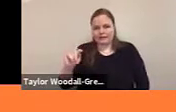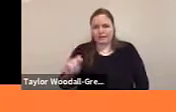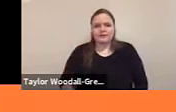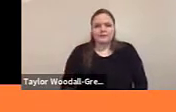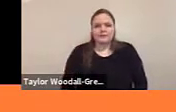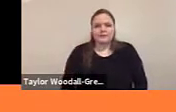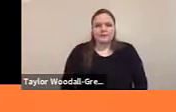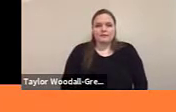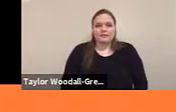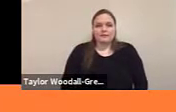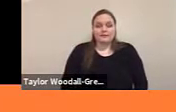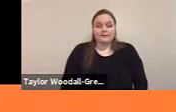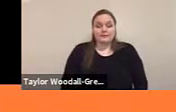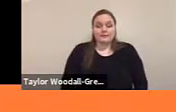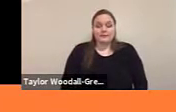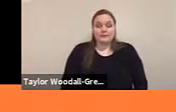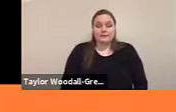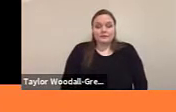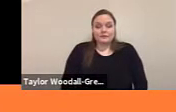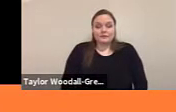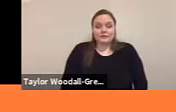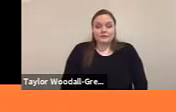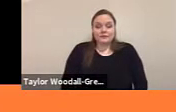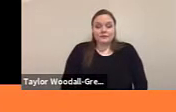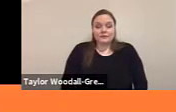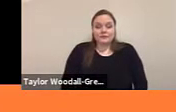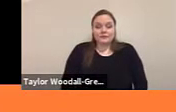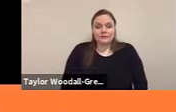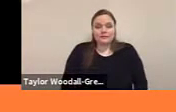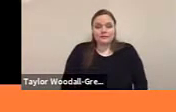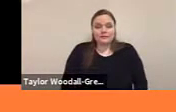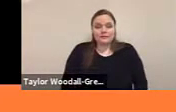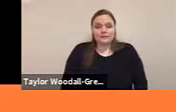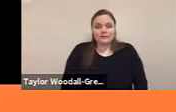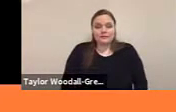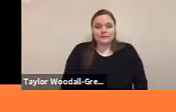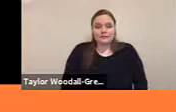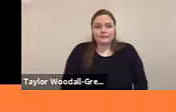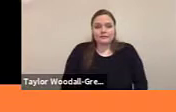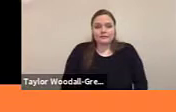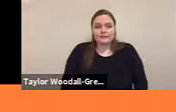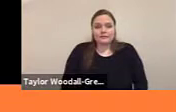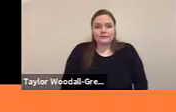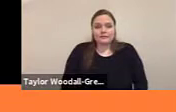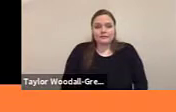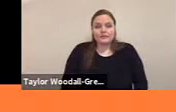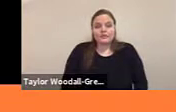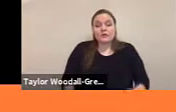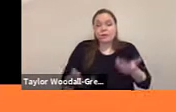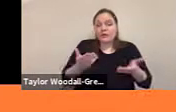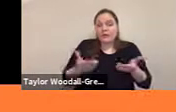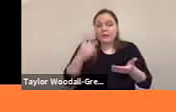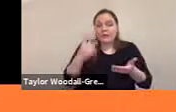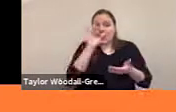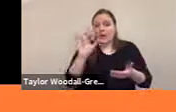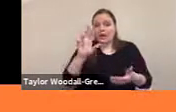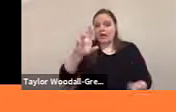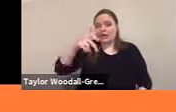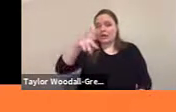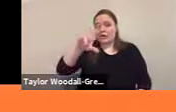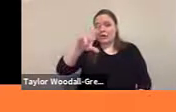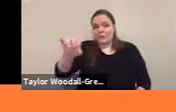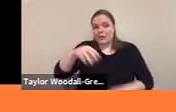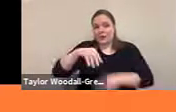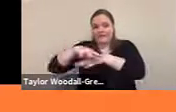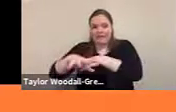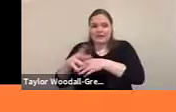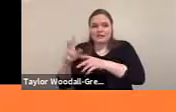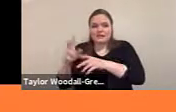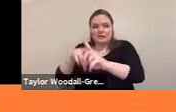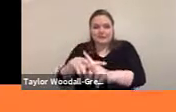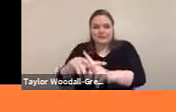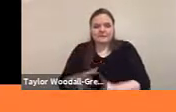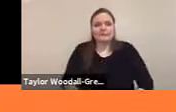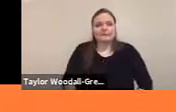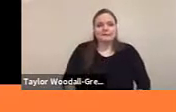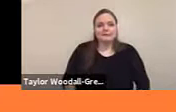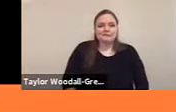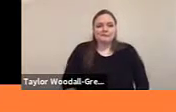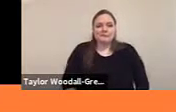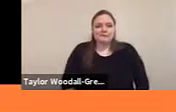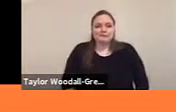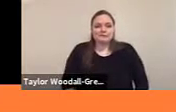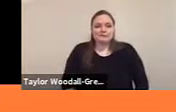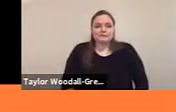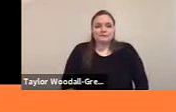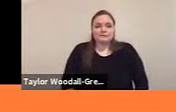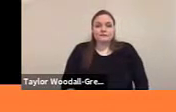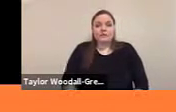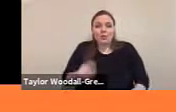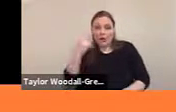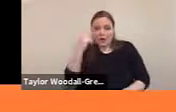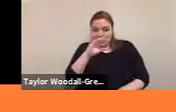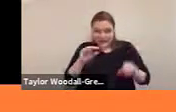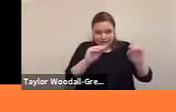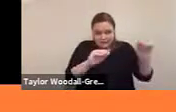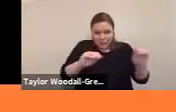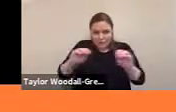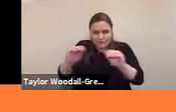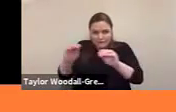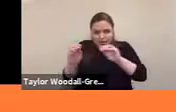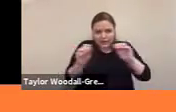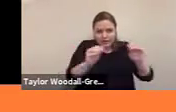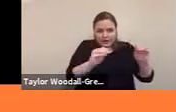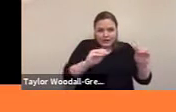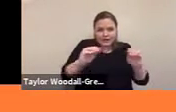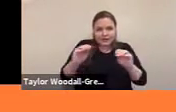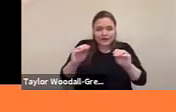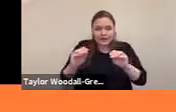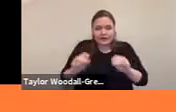or like another effect has been applied...or